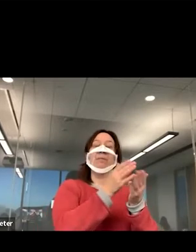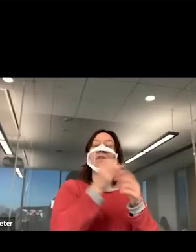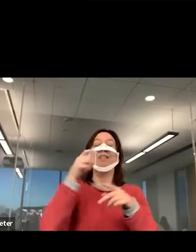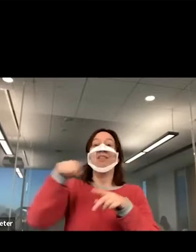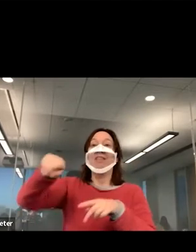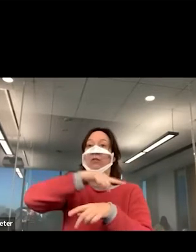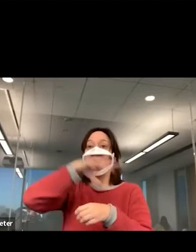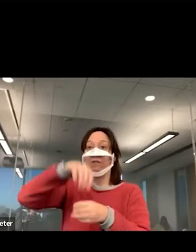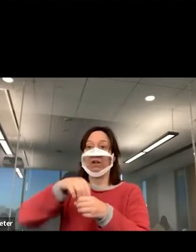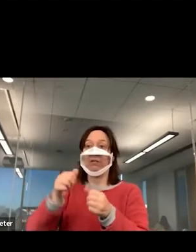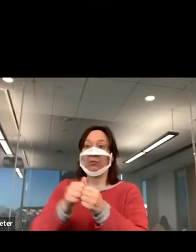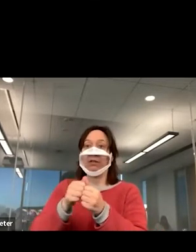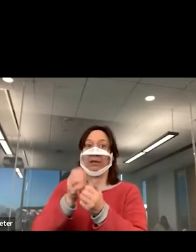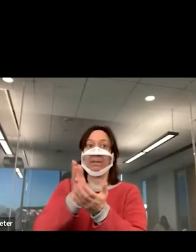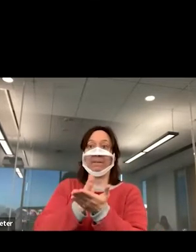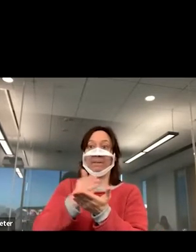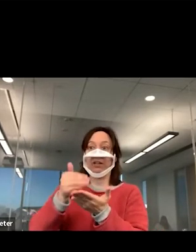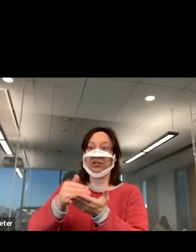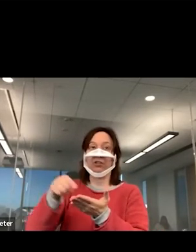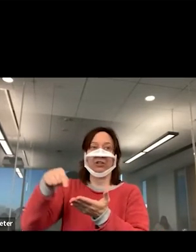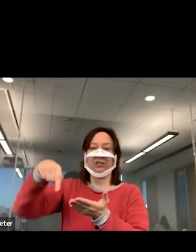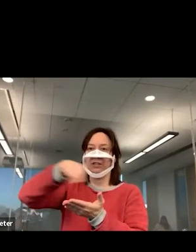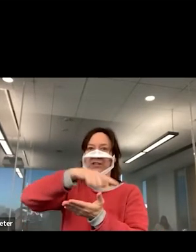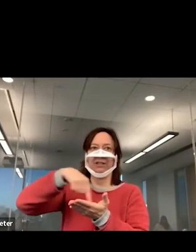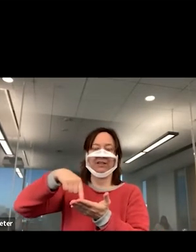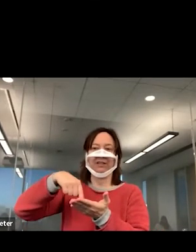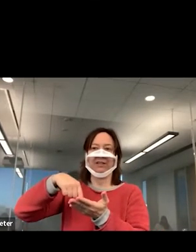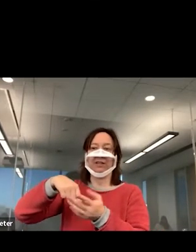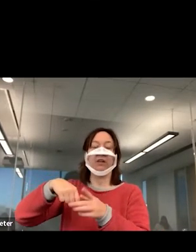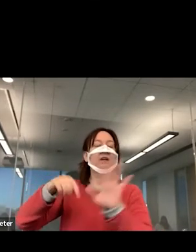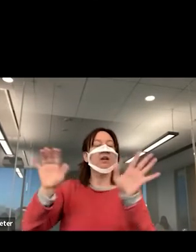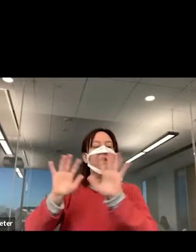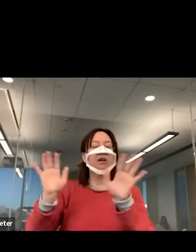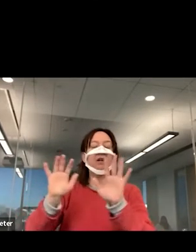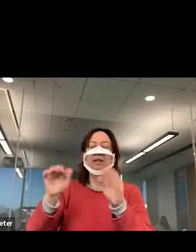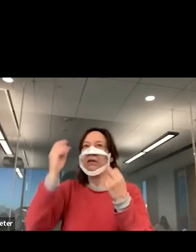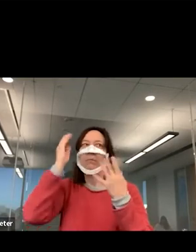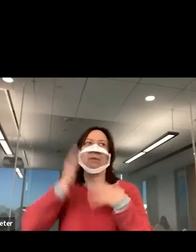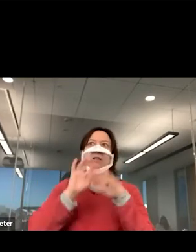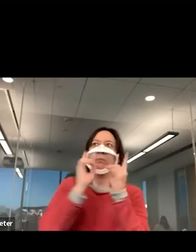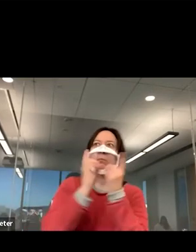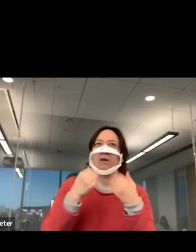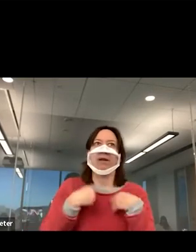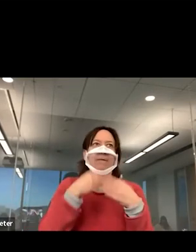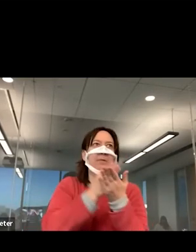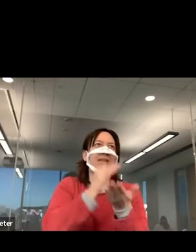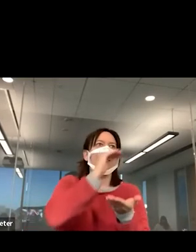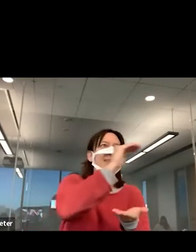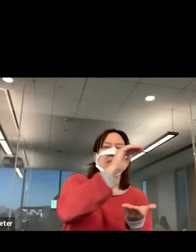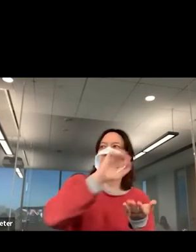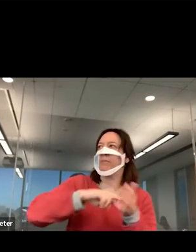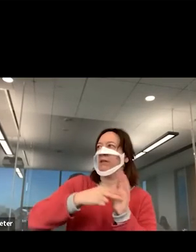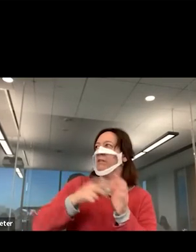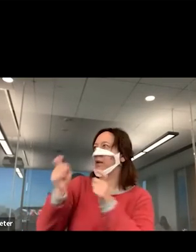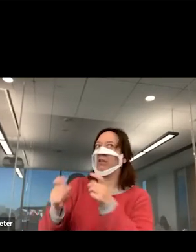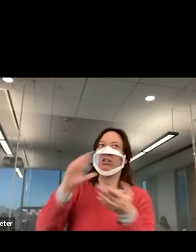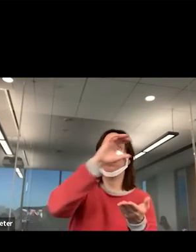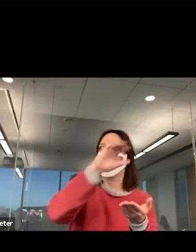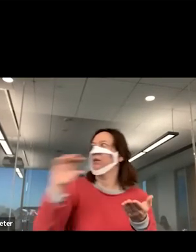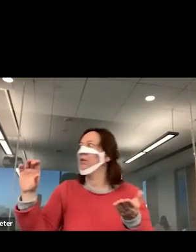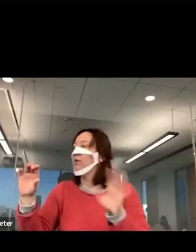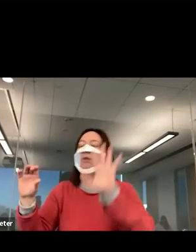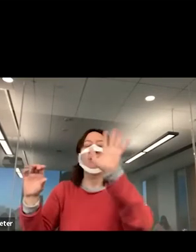or not is not thinking this is coming out of my department's budget um then the decision becomes